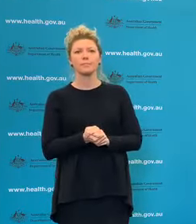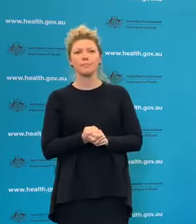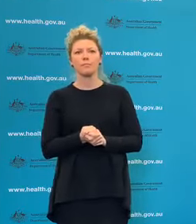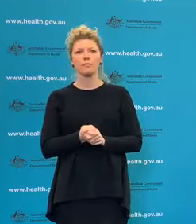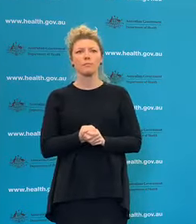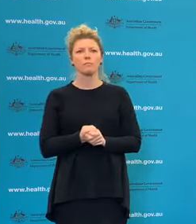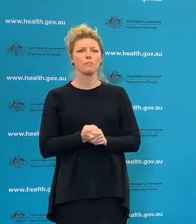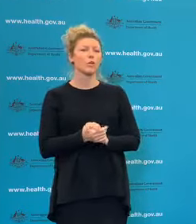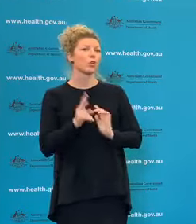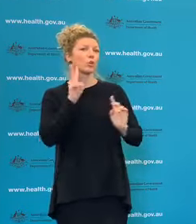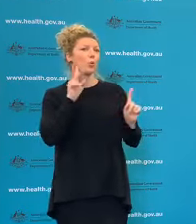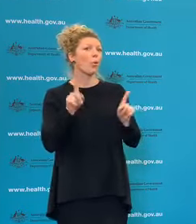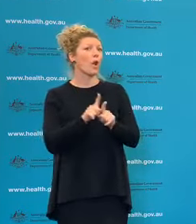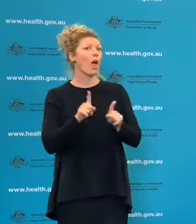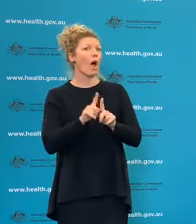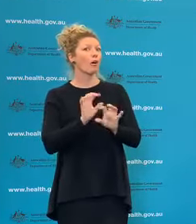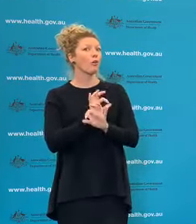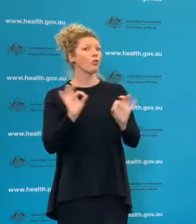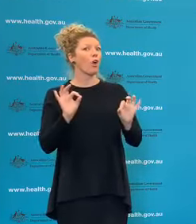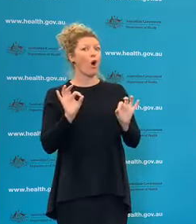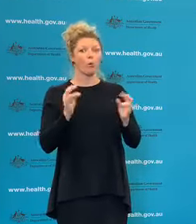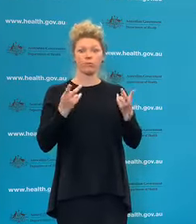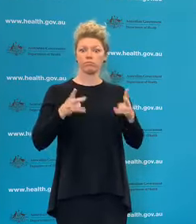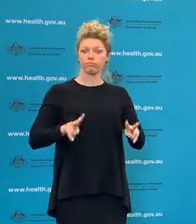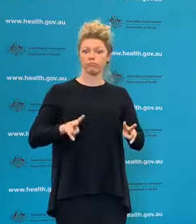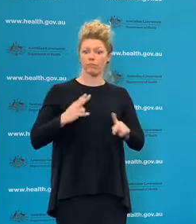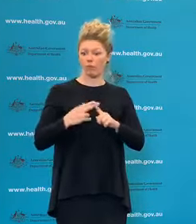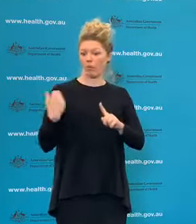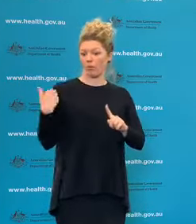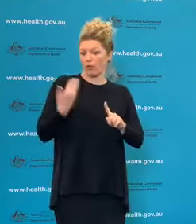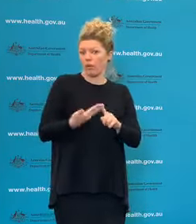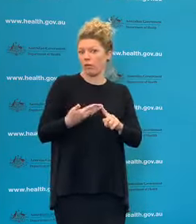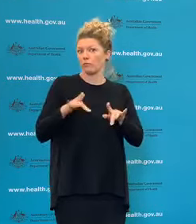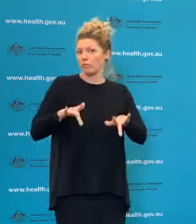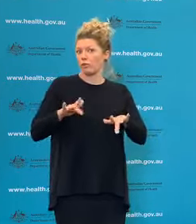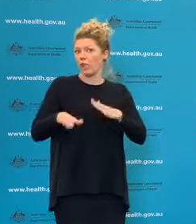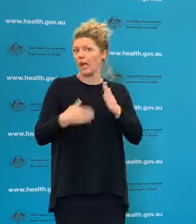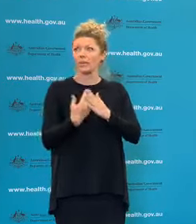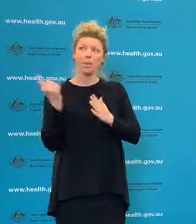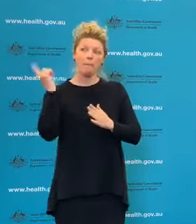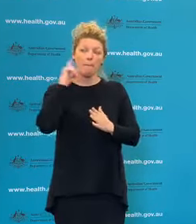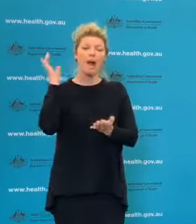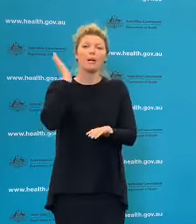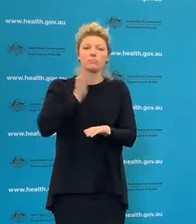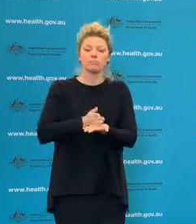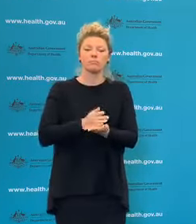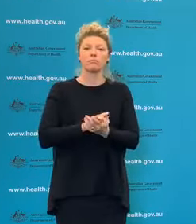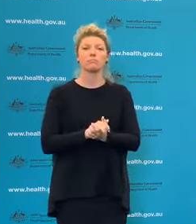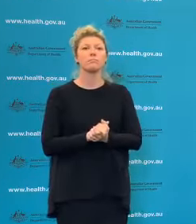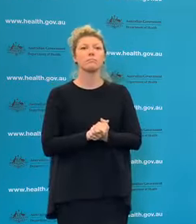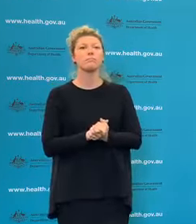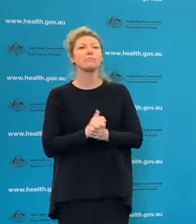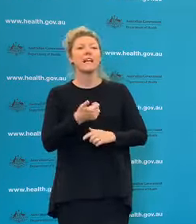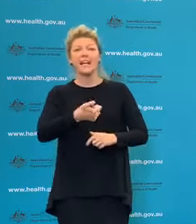reported to us at this point in time. Really encouragingly we've seen 650,000